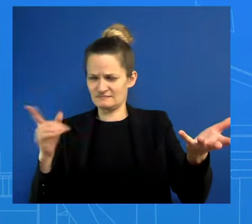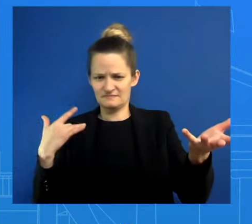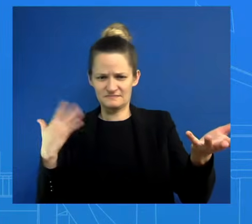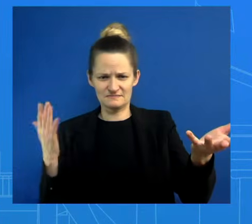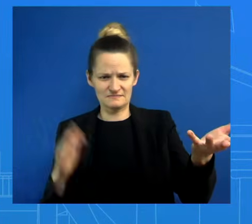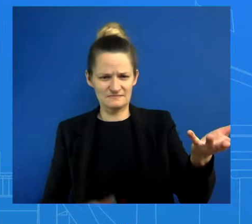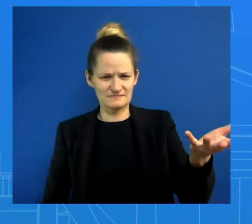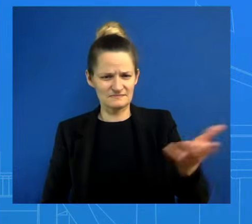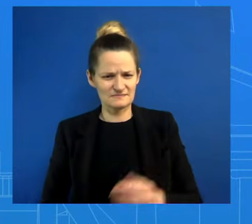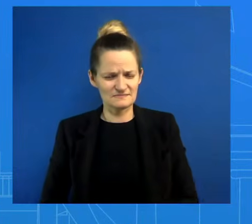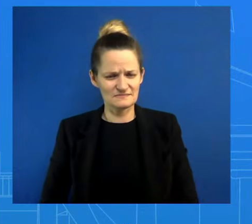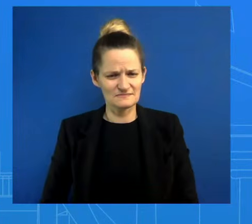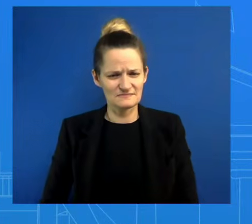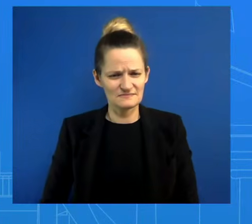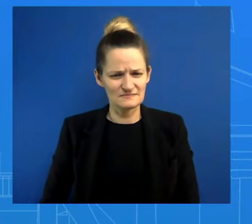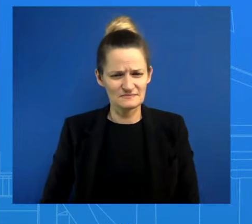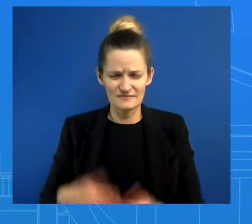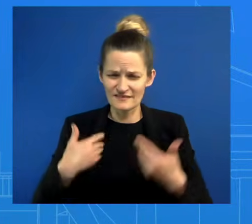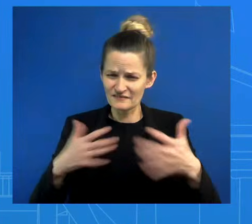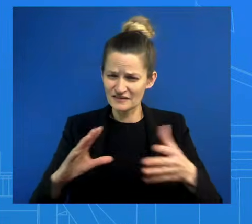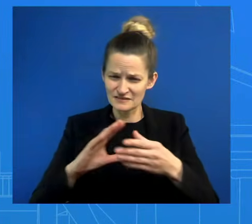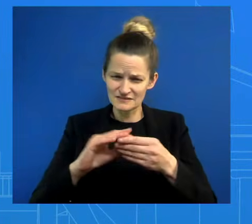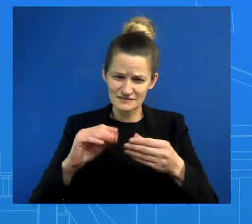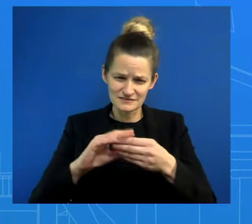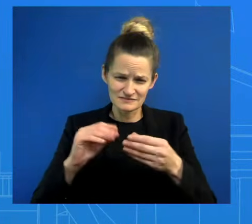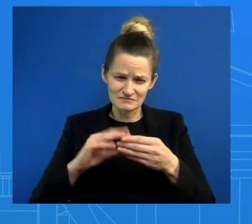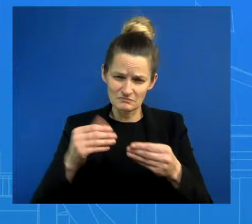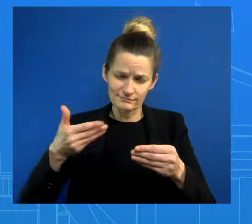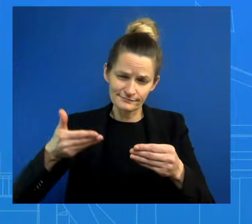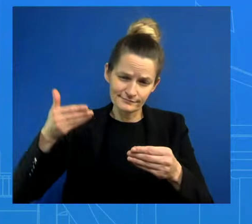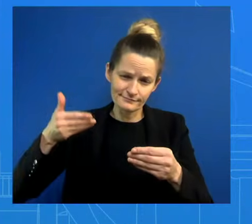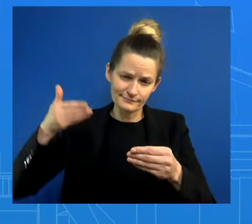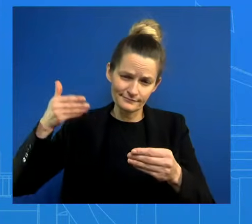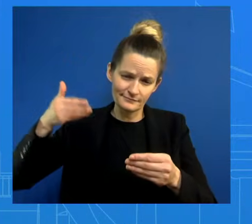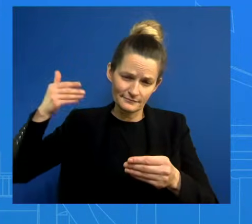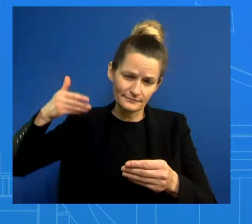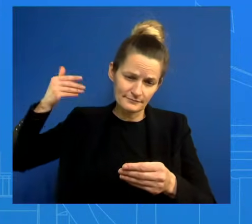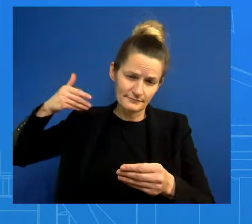we've talked -- we've had this conversation many times in this briefing room just the past couple of days.